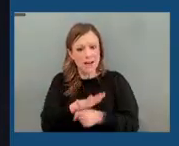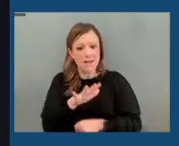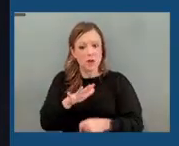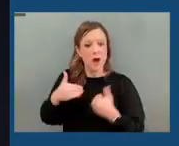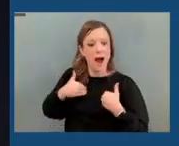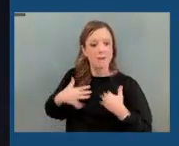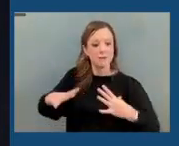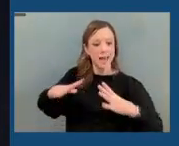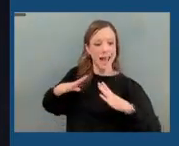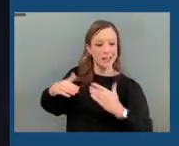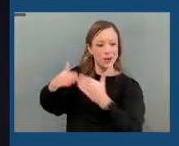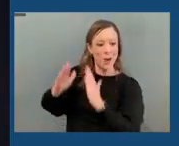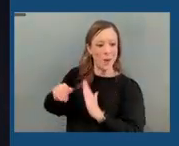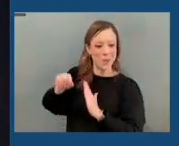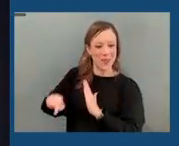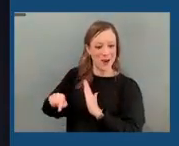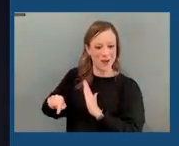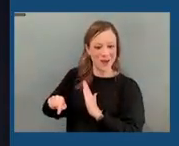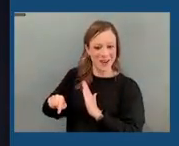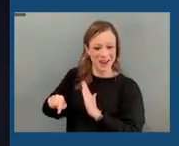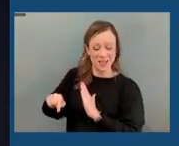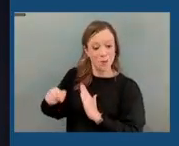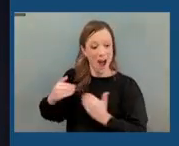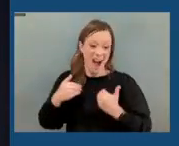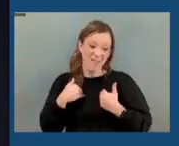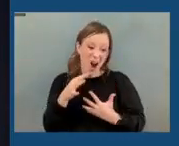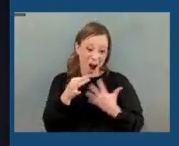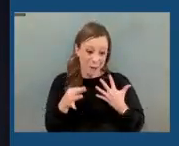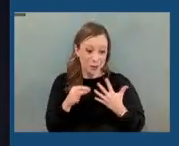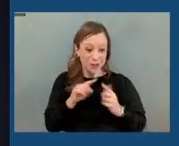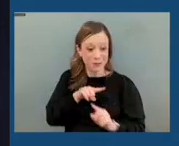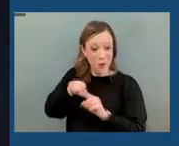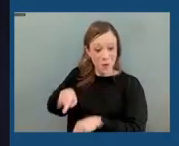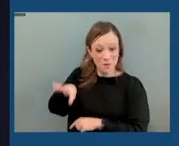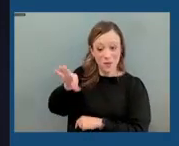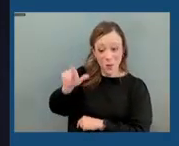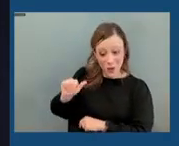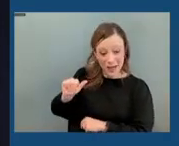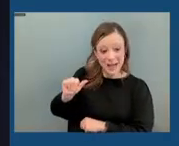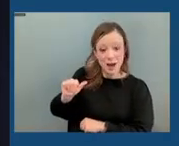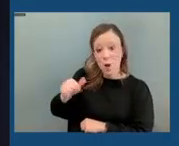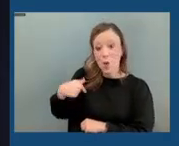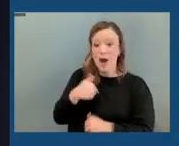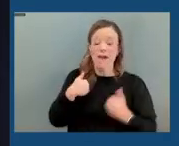So obviously having the option of spending time in Florida, we've got snow in New York. You know, I make a decision.